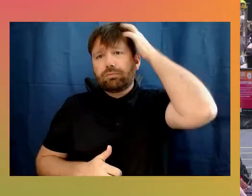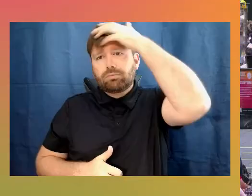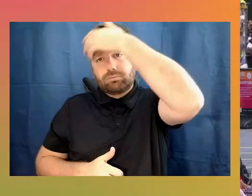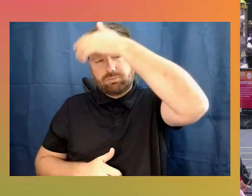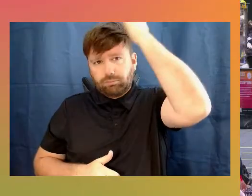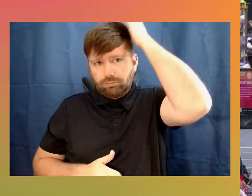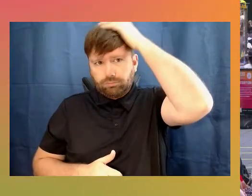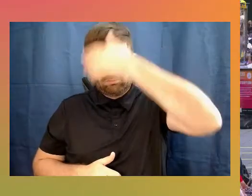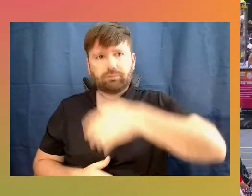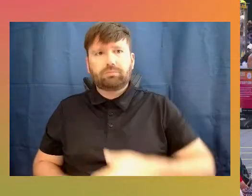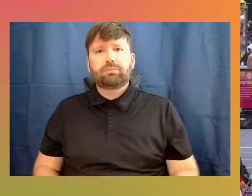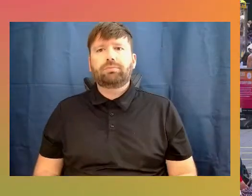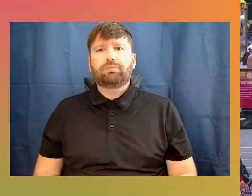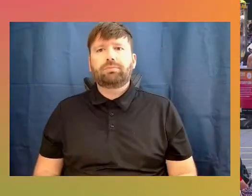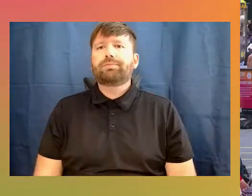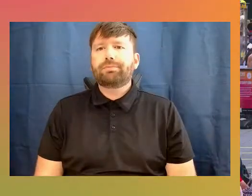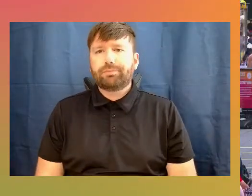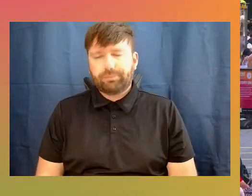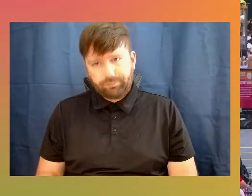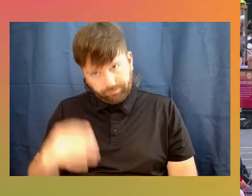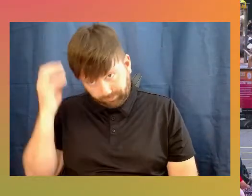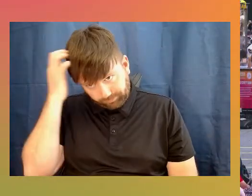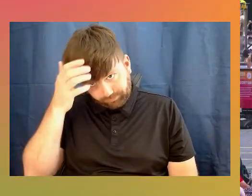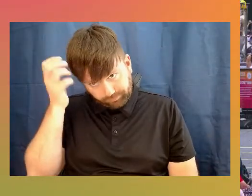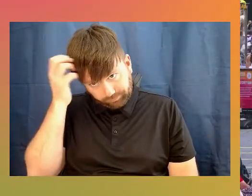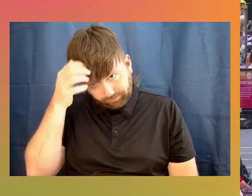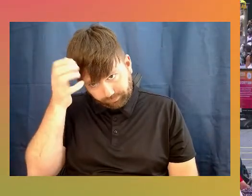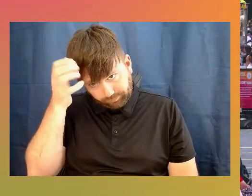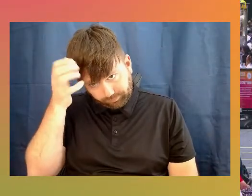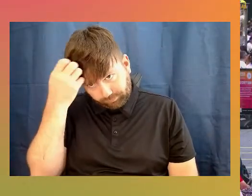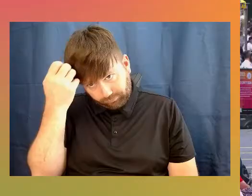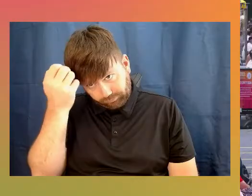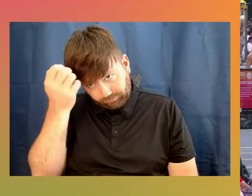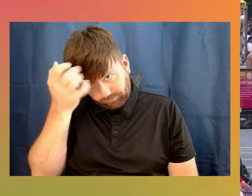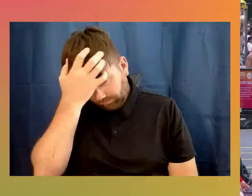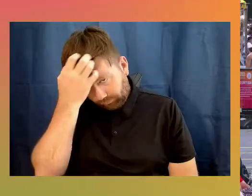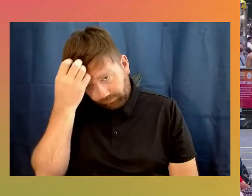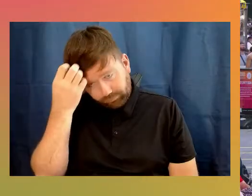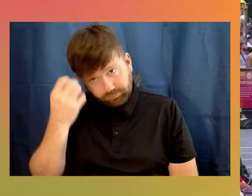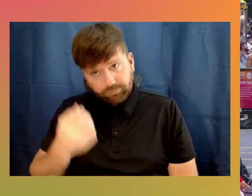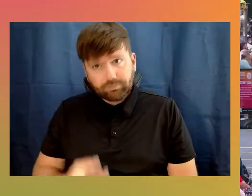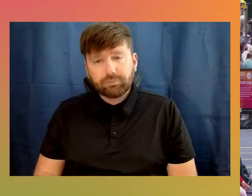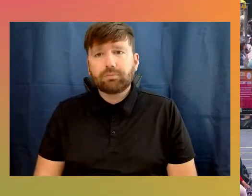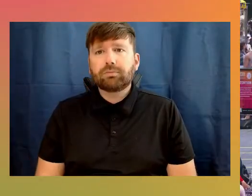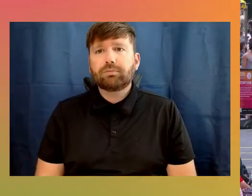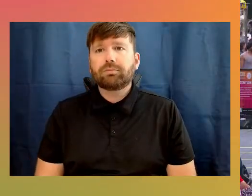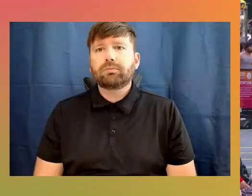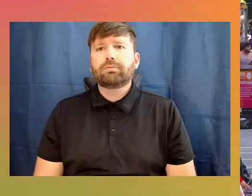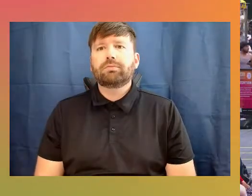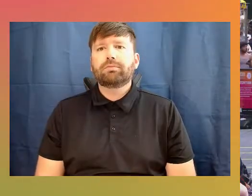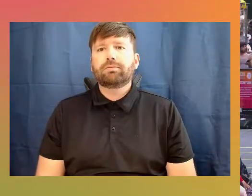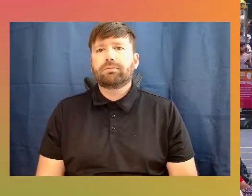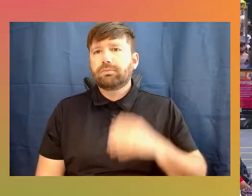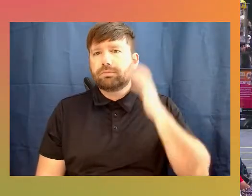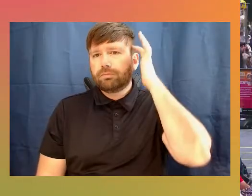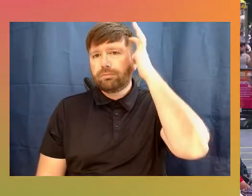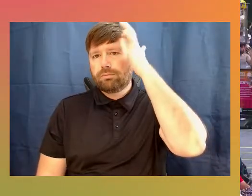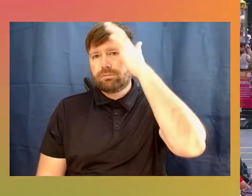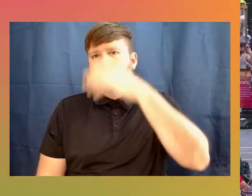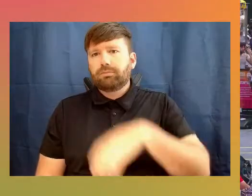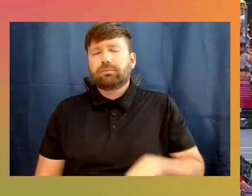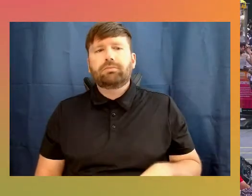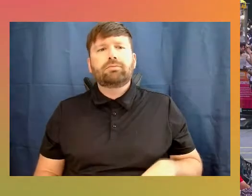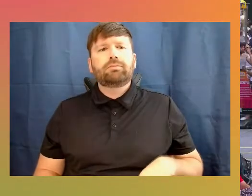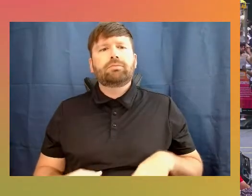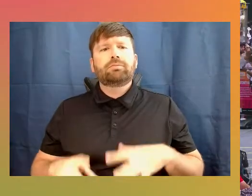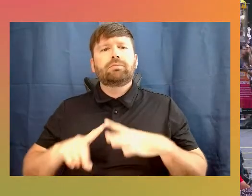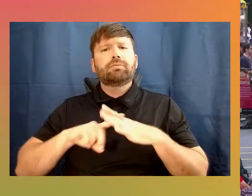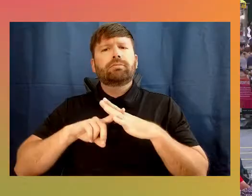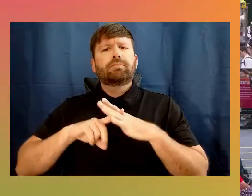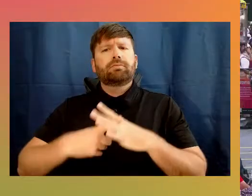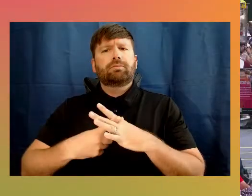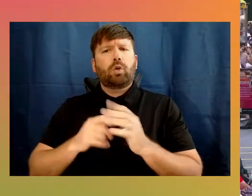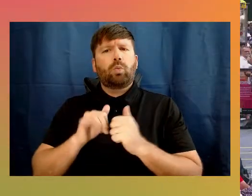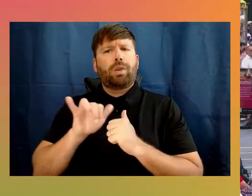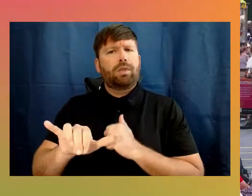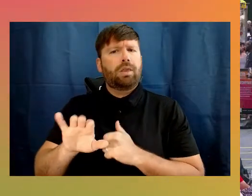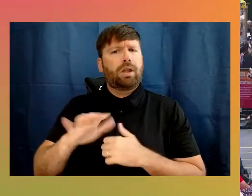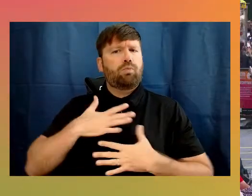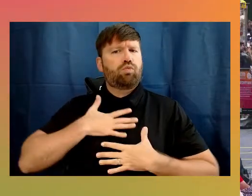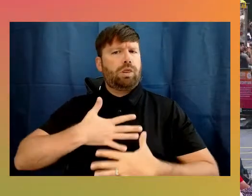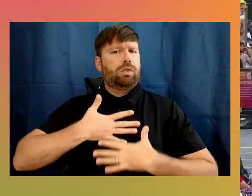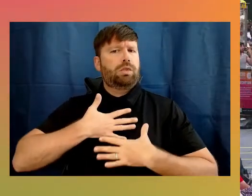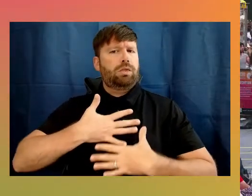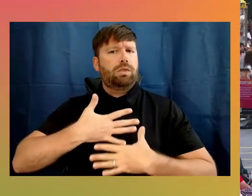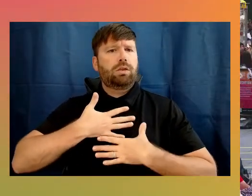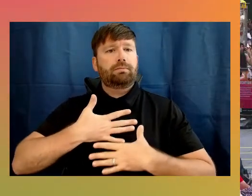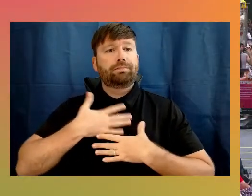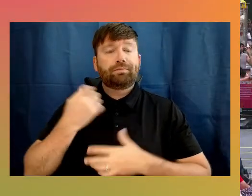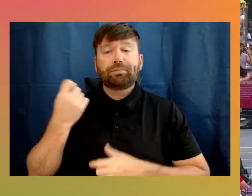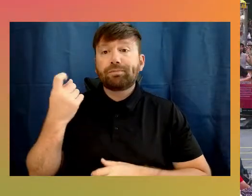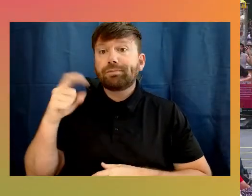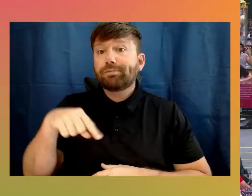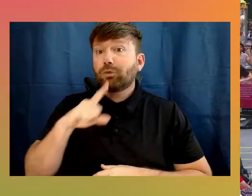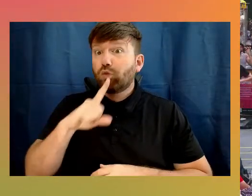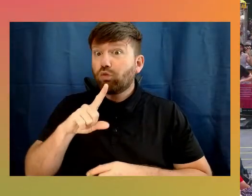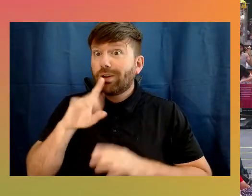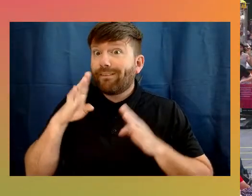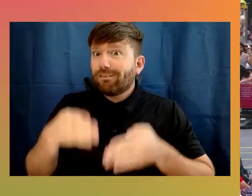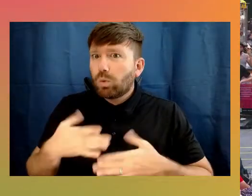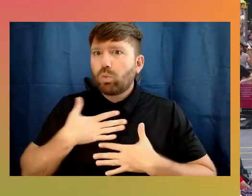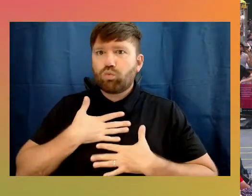DOWN ON THE MAT.